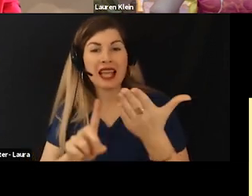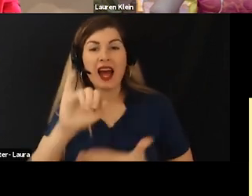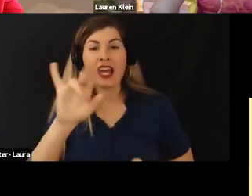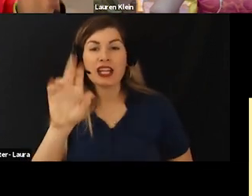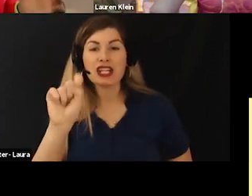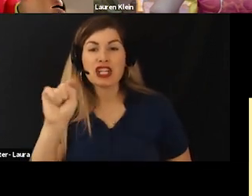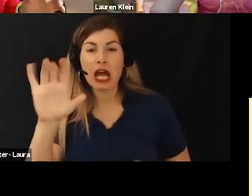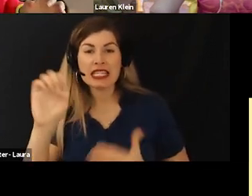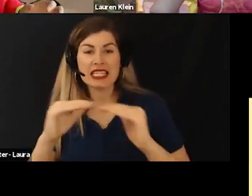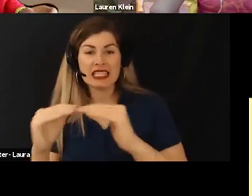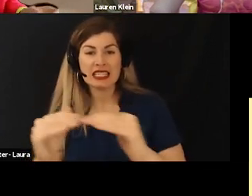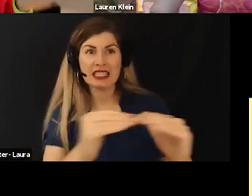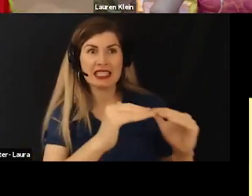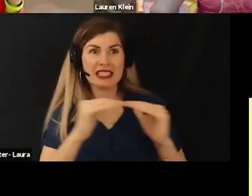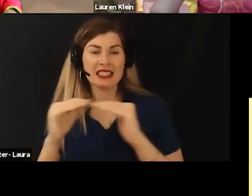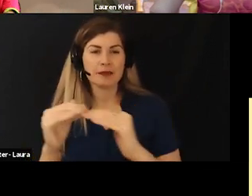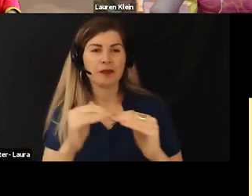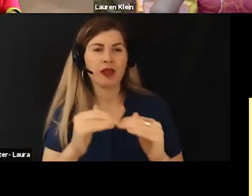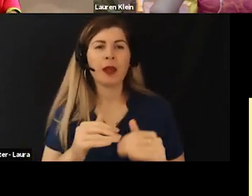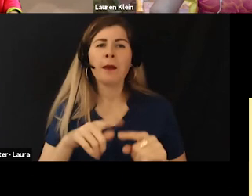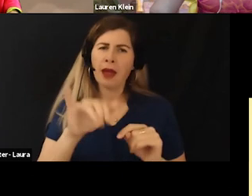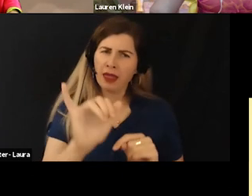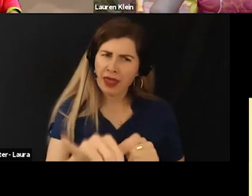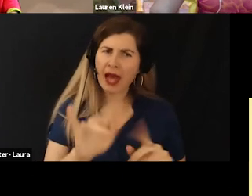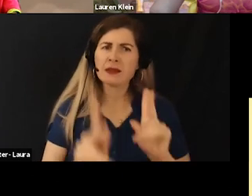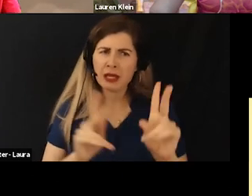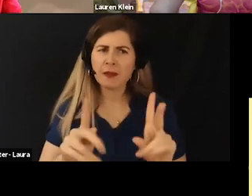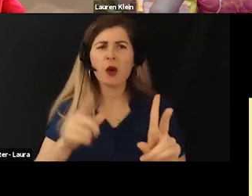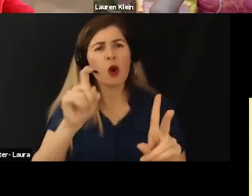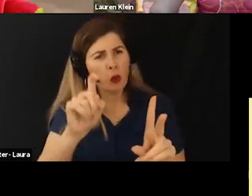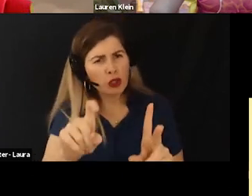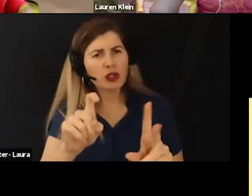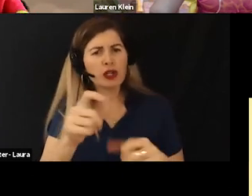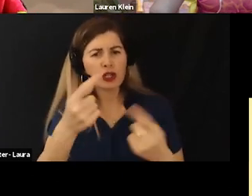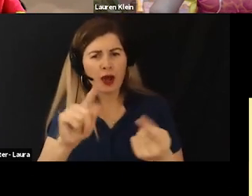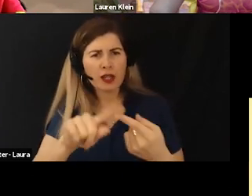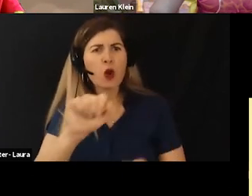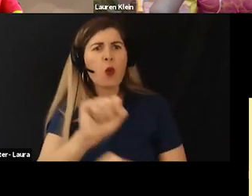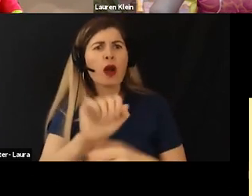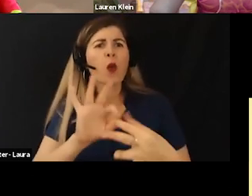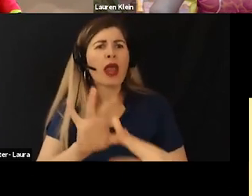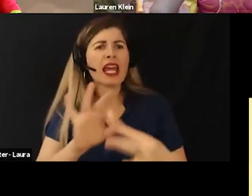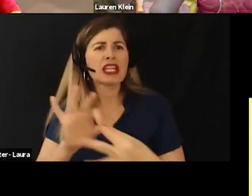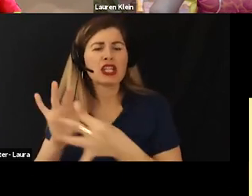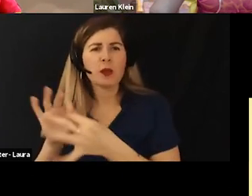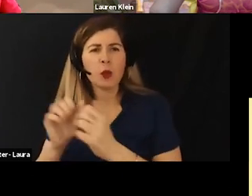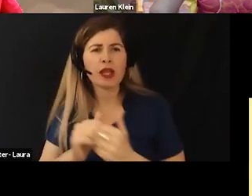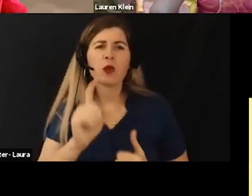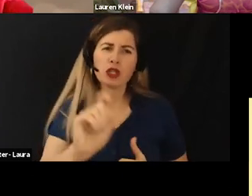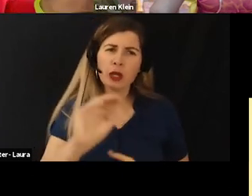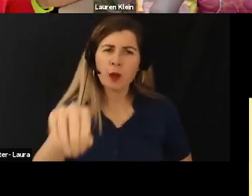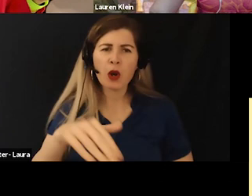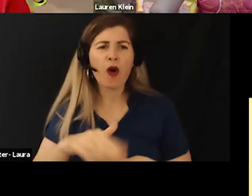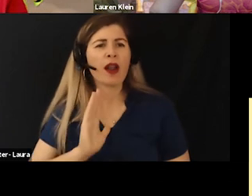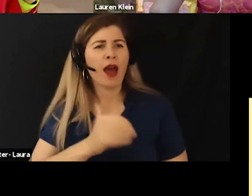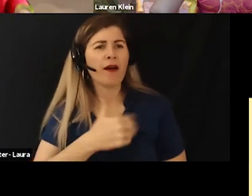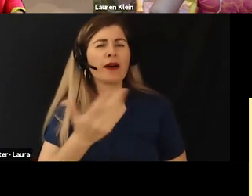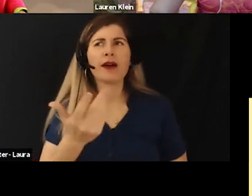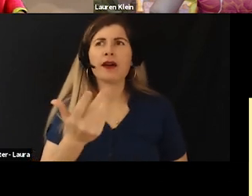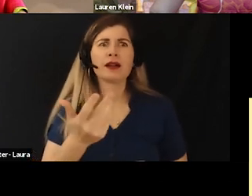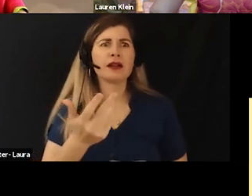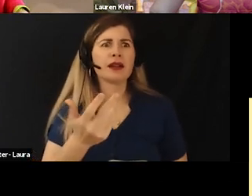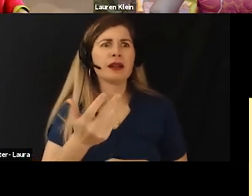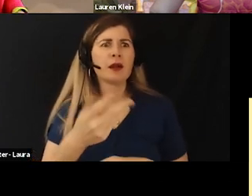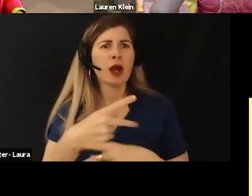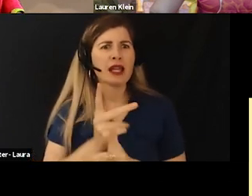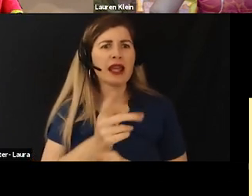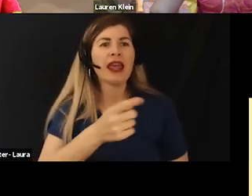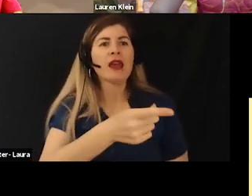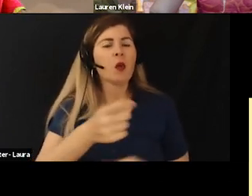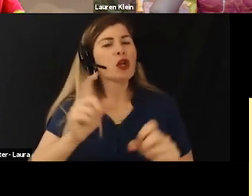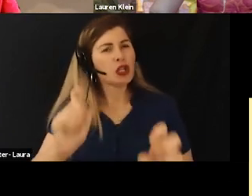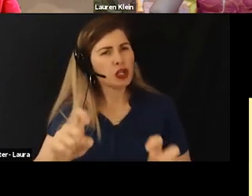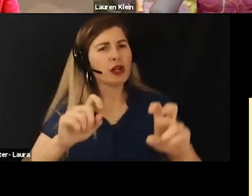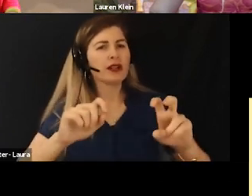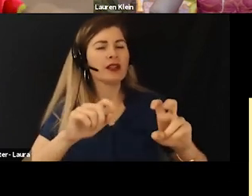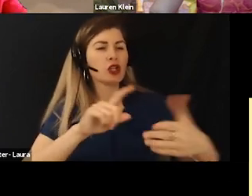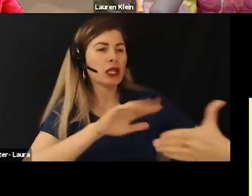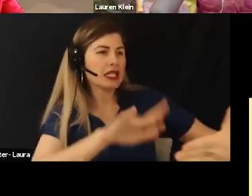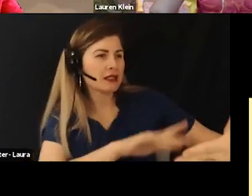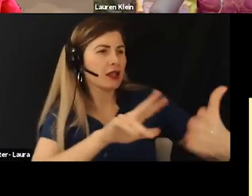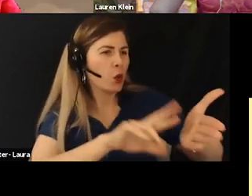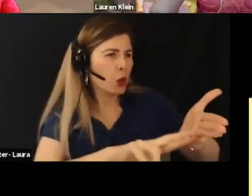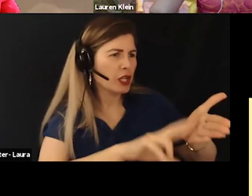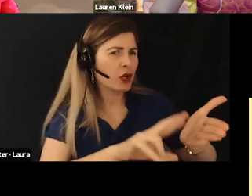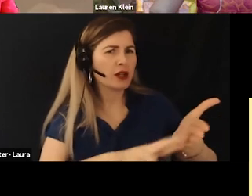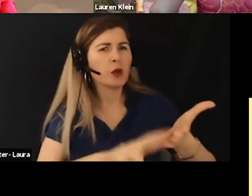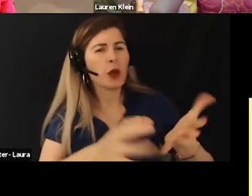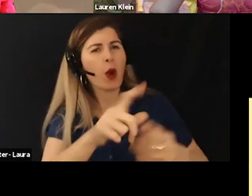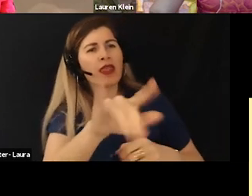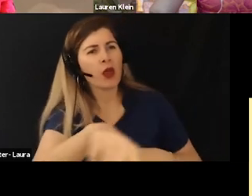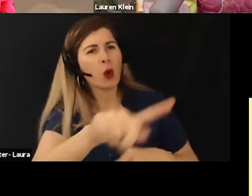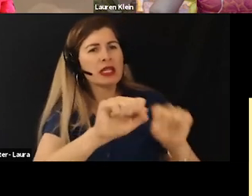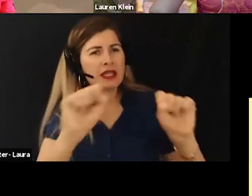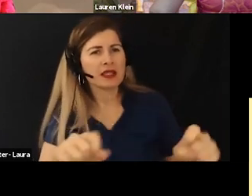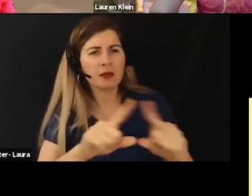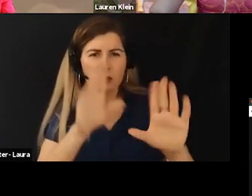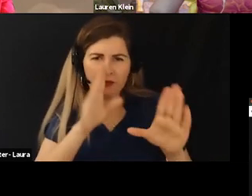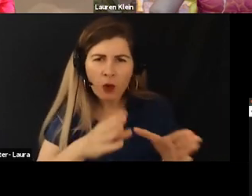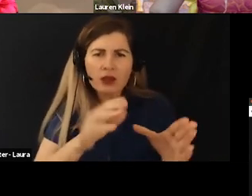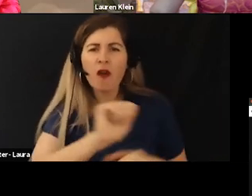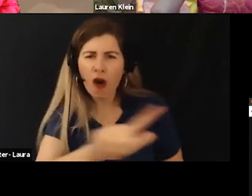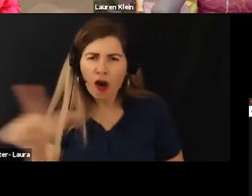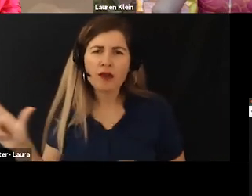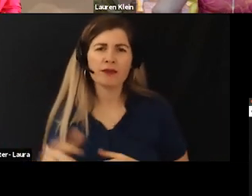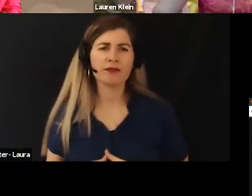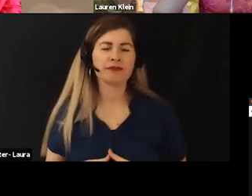But these are the folks who we should be working to build relationships with who we put on the advisory boards of our products, who we make our research projects and our data systems accountable to.